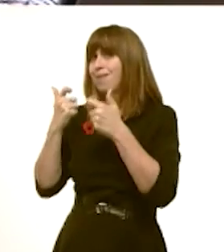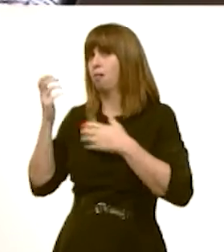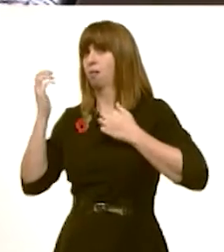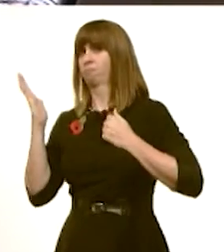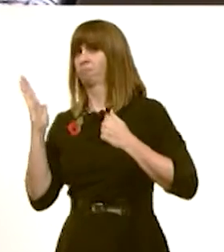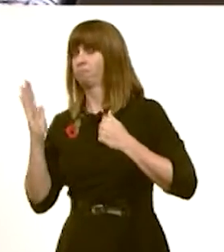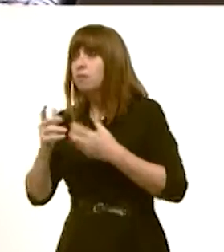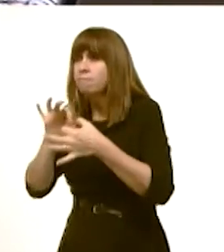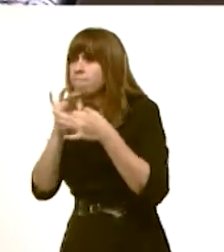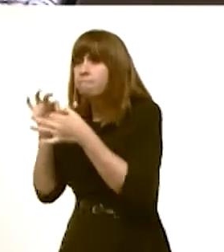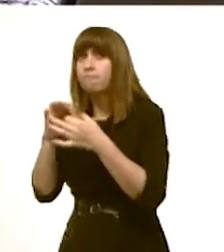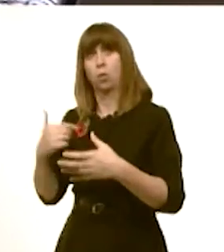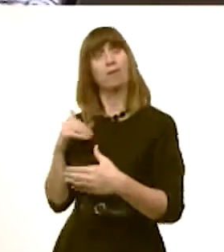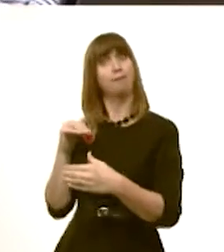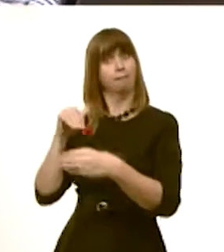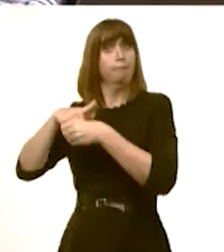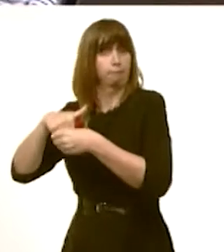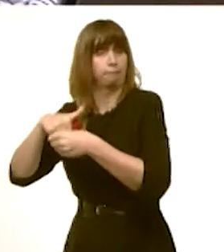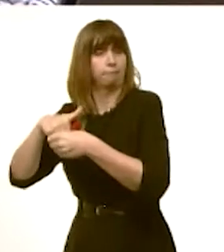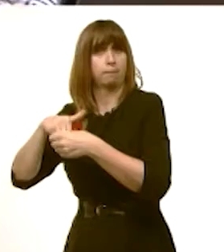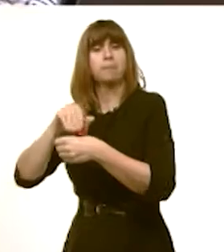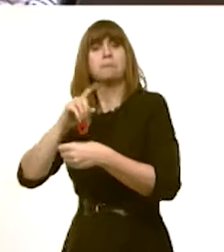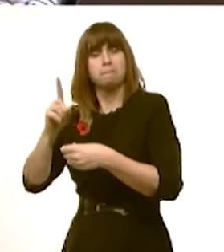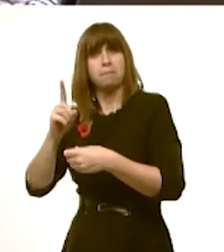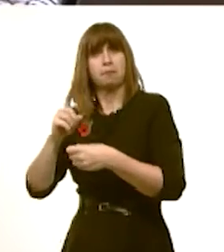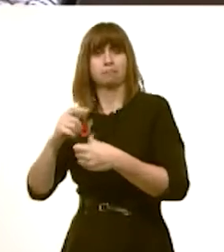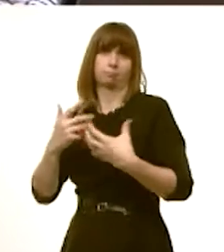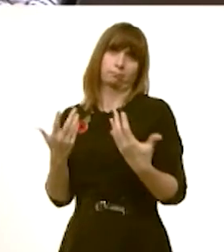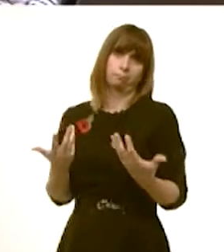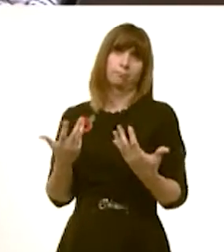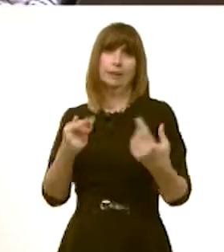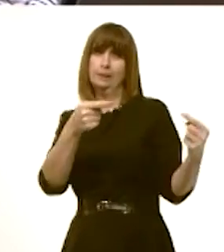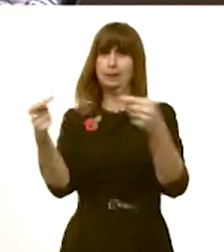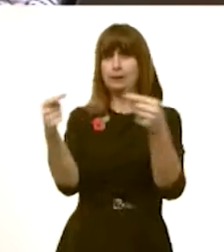So, we have a role, but, of course, legally, the dispute is between the Commission on the